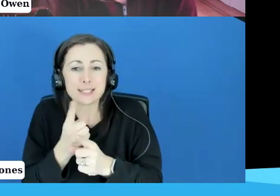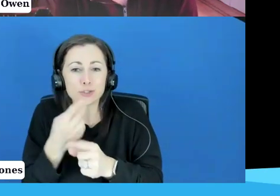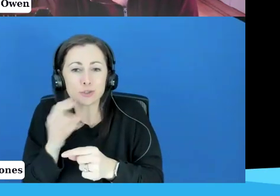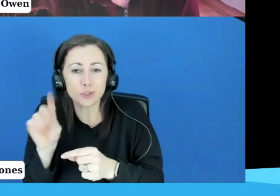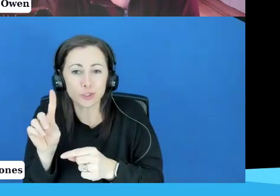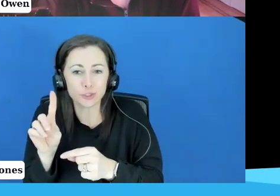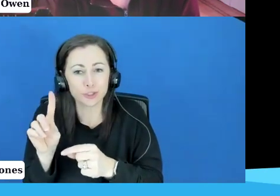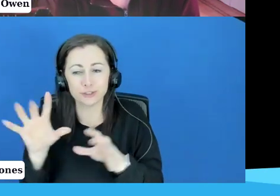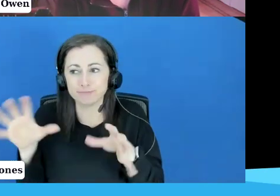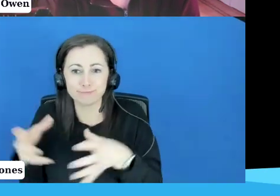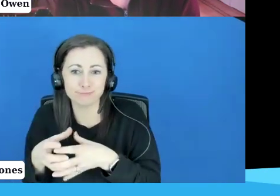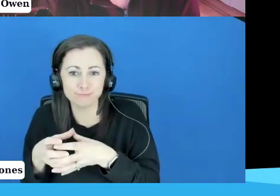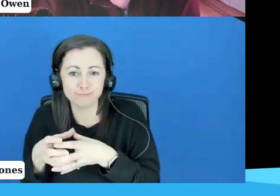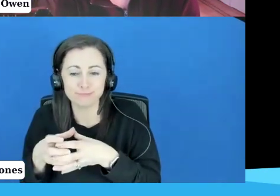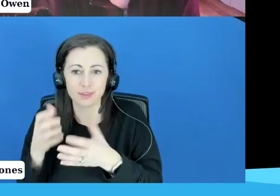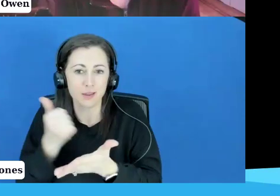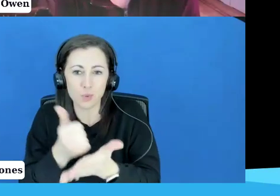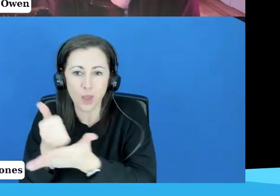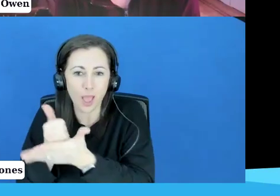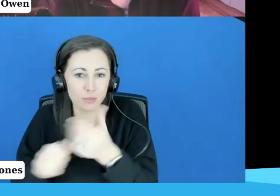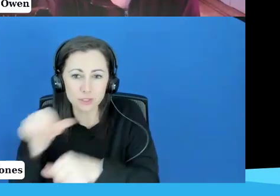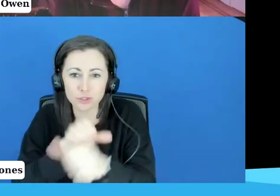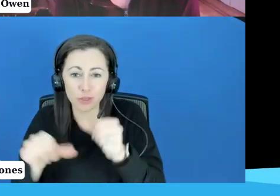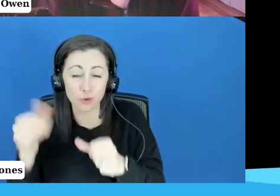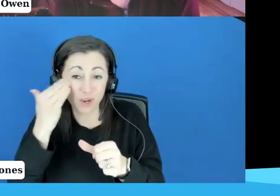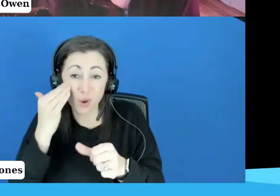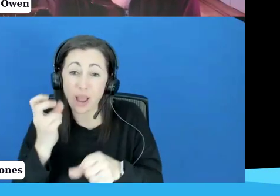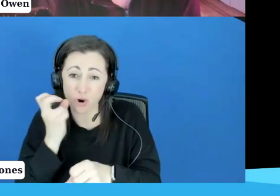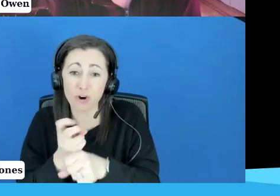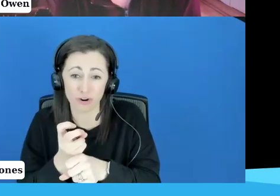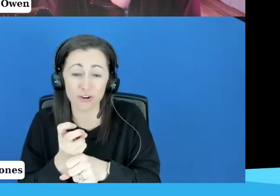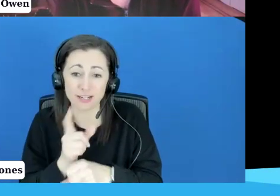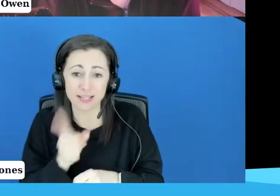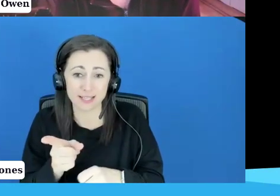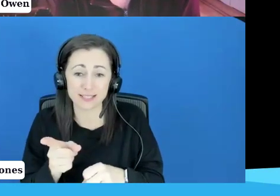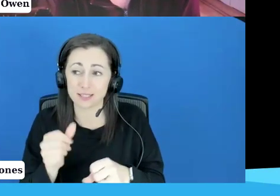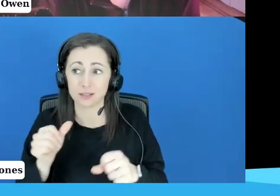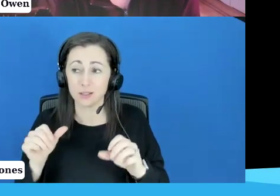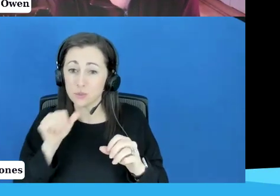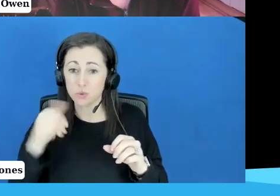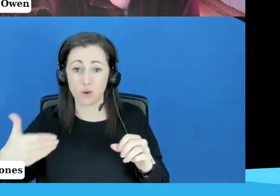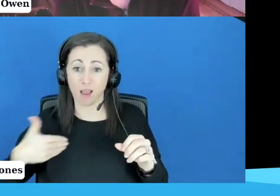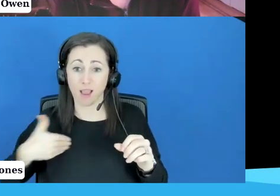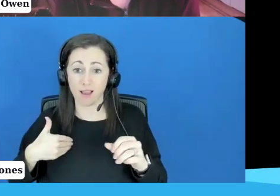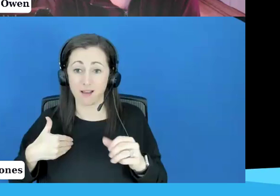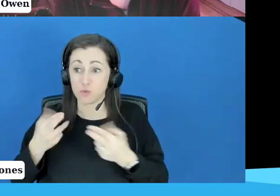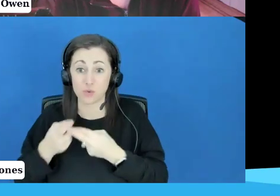We just want to help each other because we know how hard it is to not have those resources.